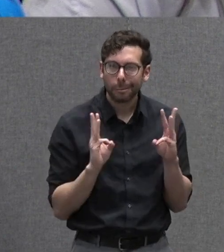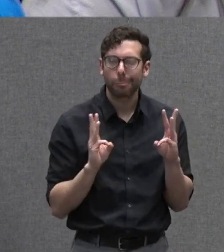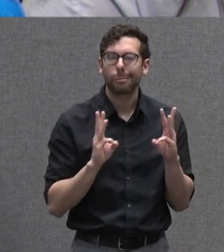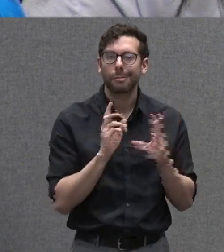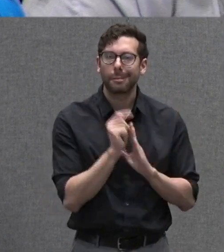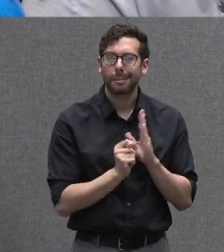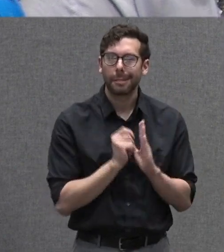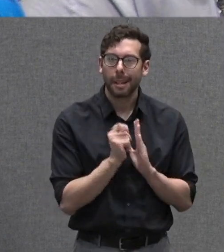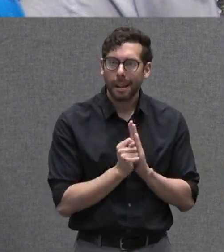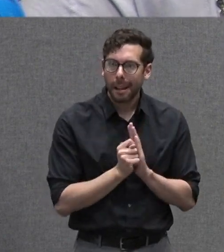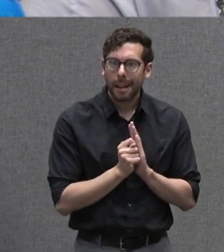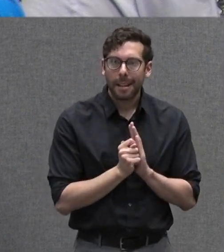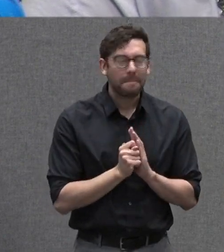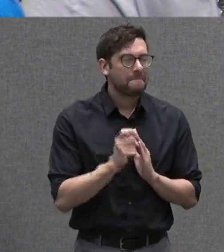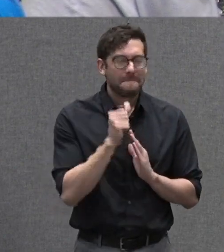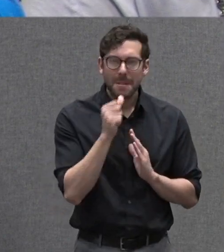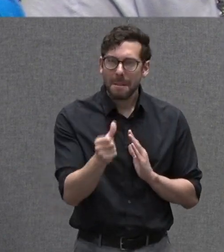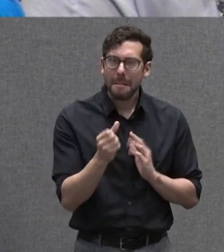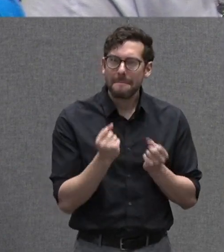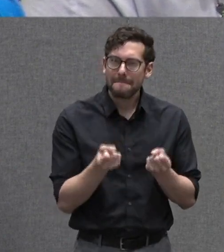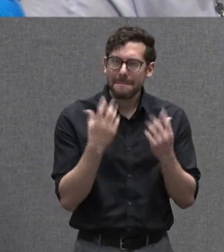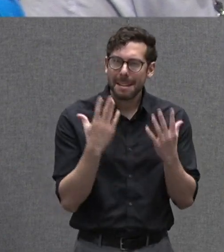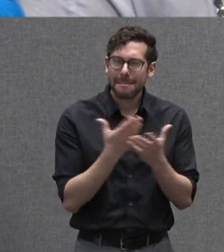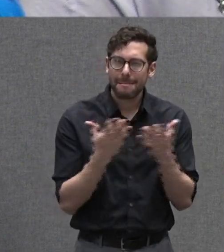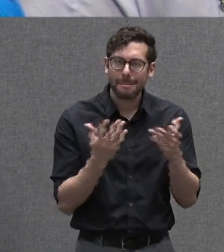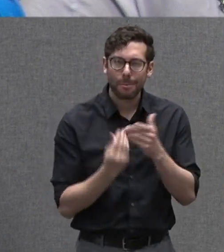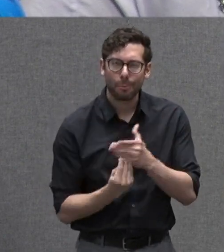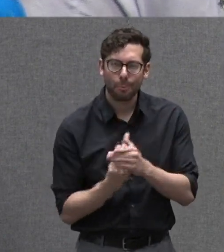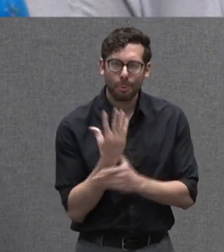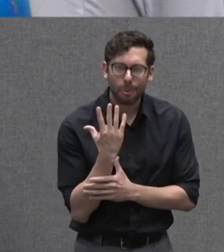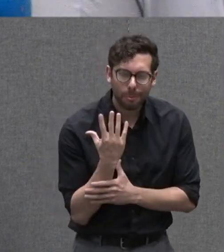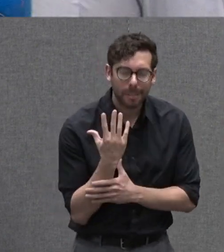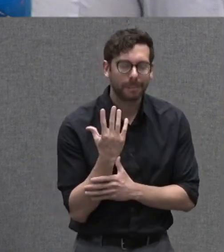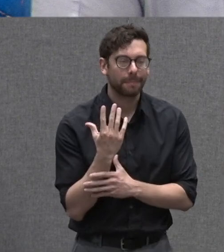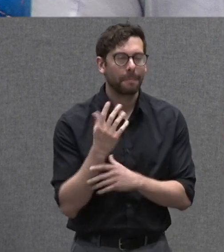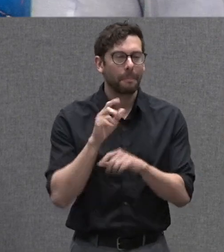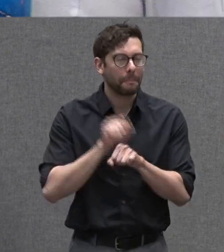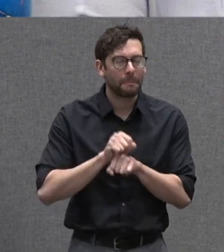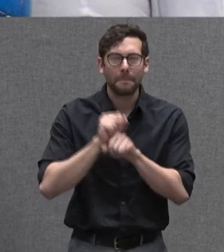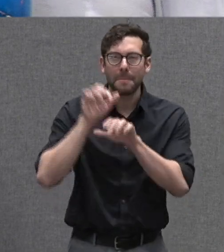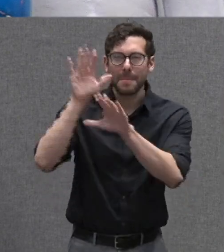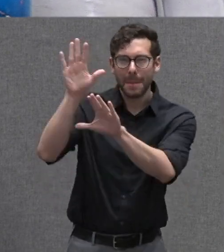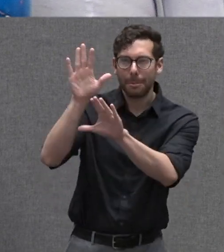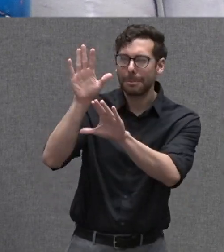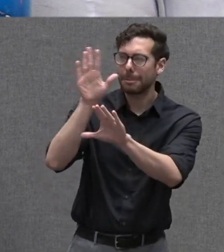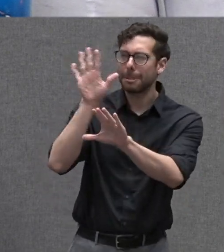the mountains are kind of brown, there's no green grass yet because it's winter.